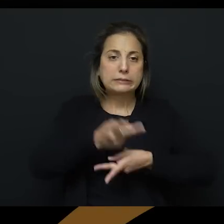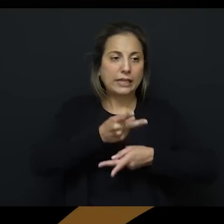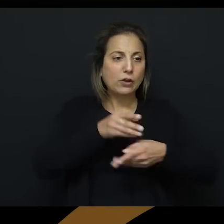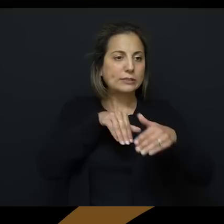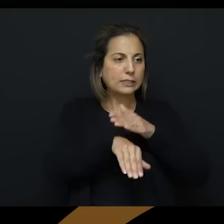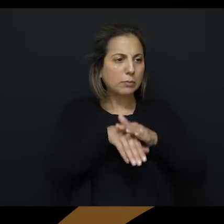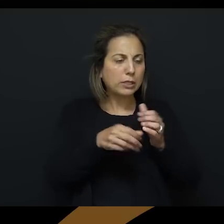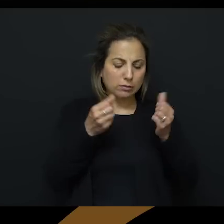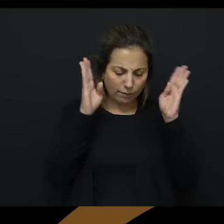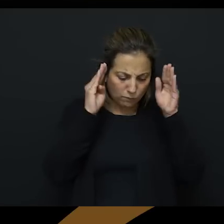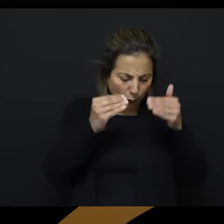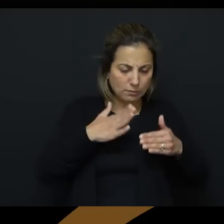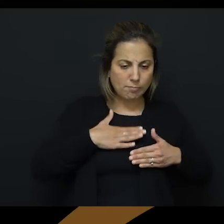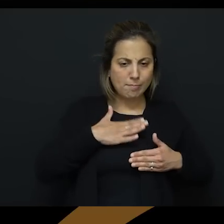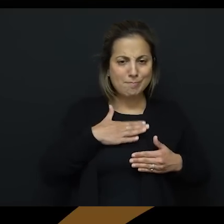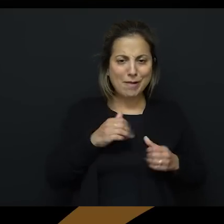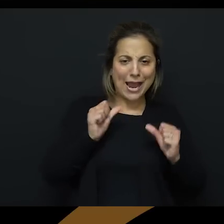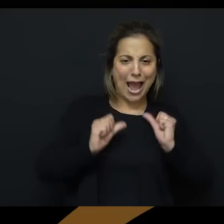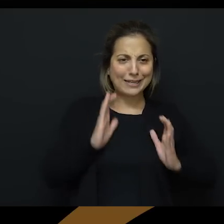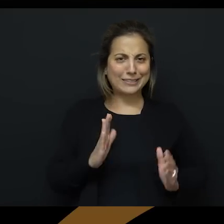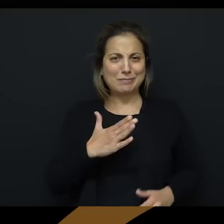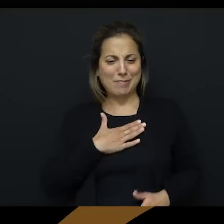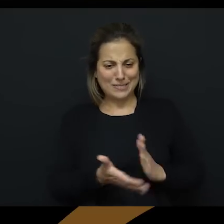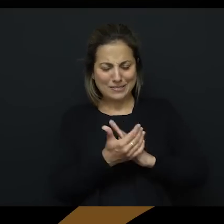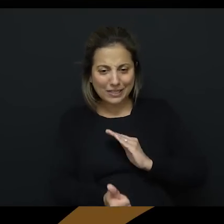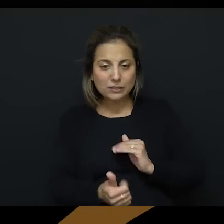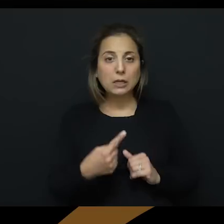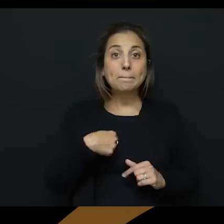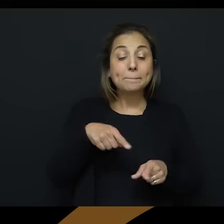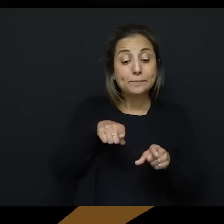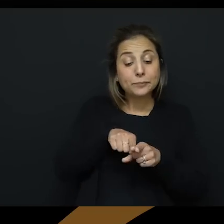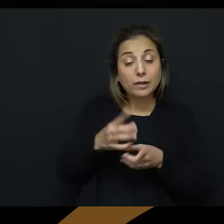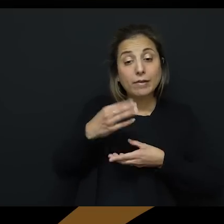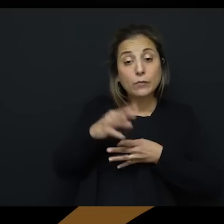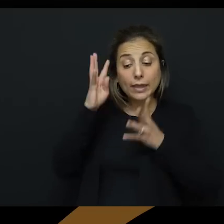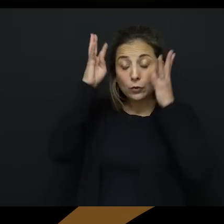And one of my roles, and I work on the creative side too, helping to tell those stories about blindness